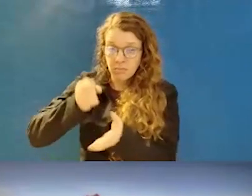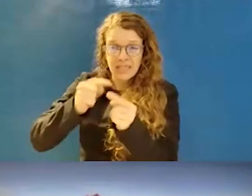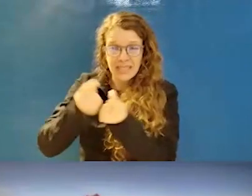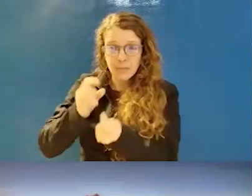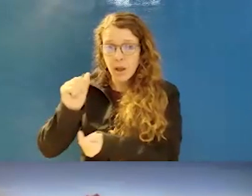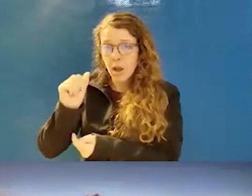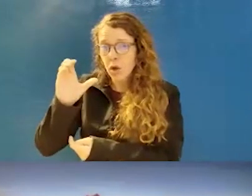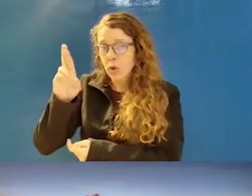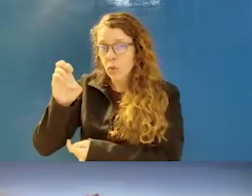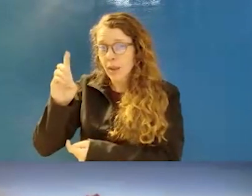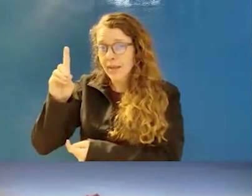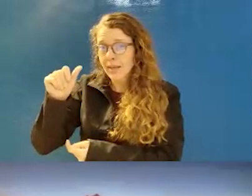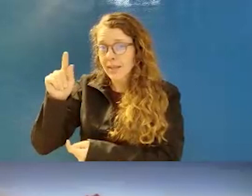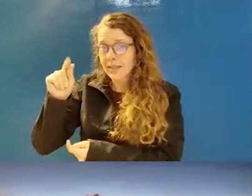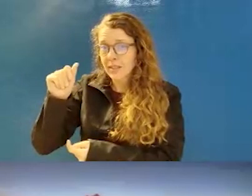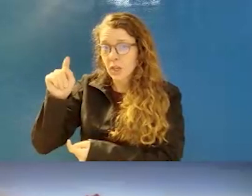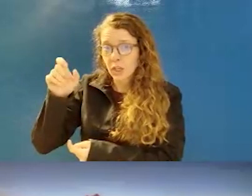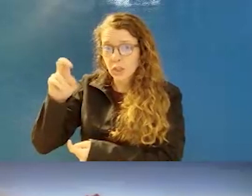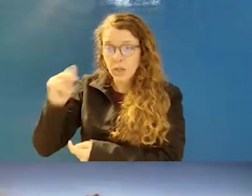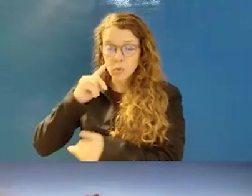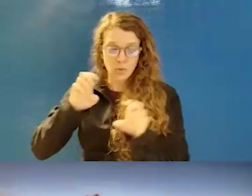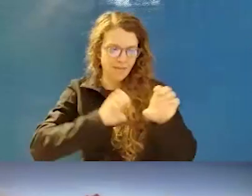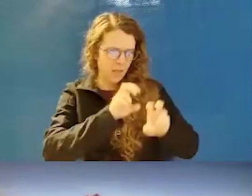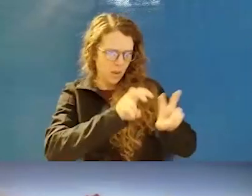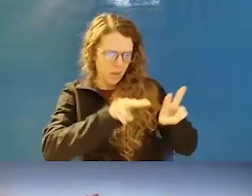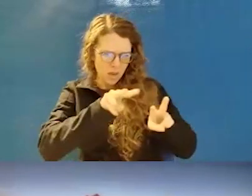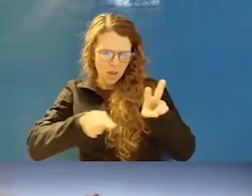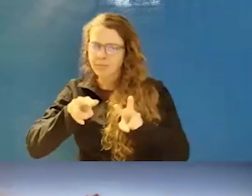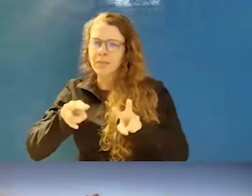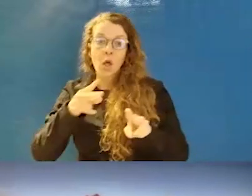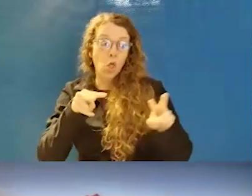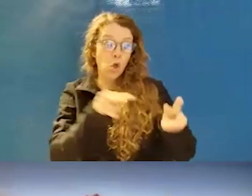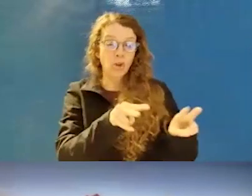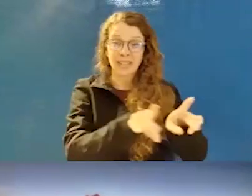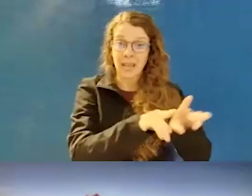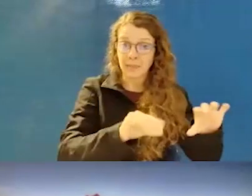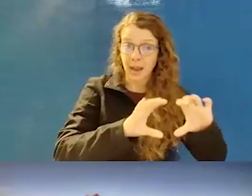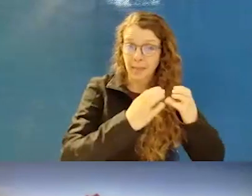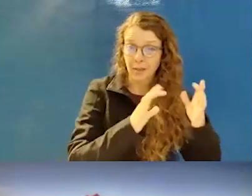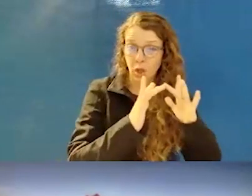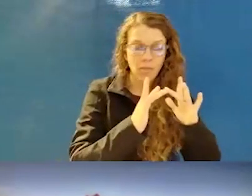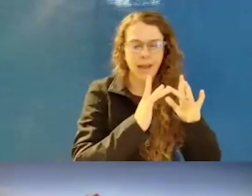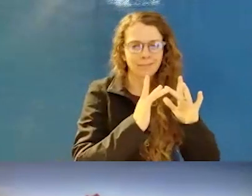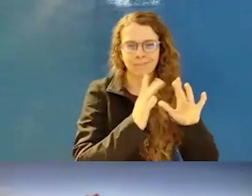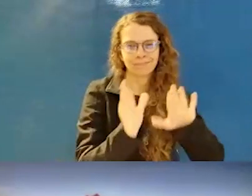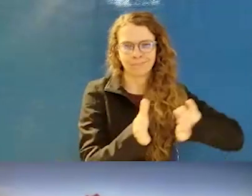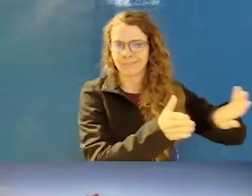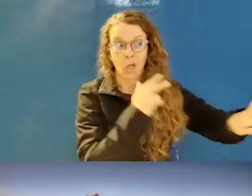evaluated our courses, they did not look at synchronous courses at all. They're only looking at asynchronous courses.